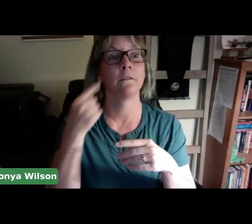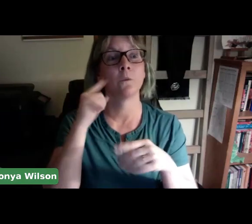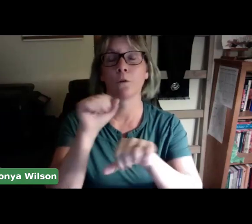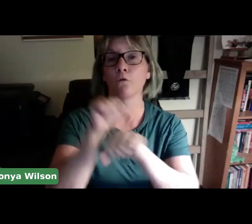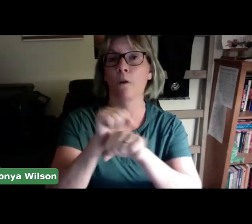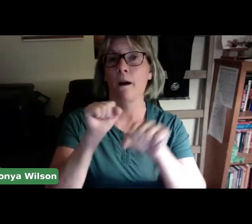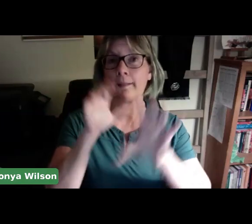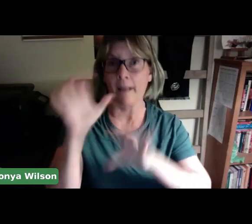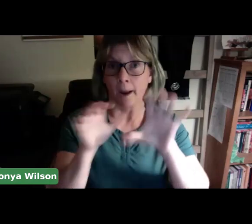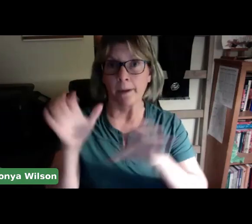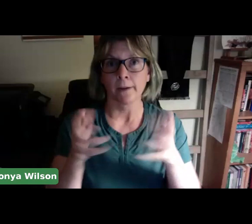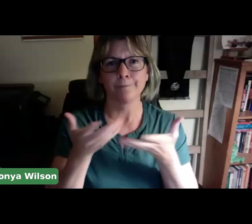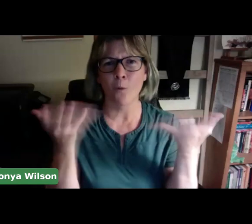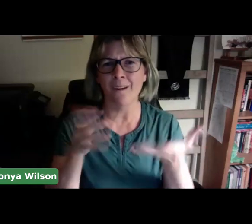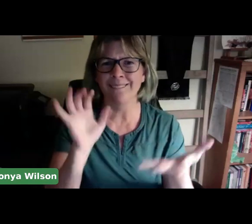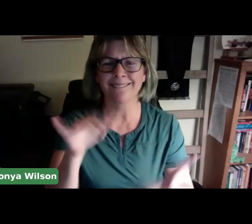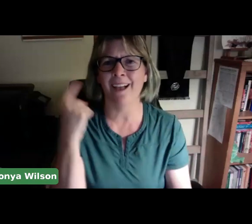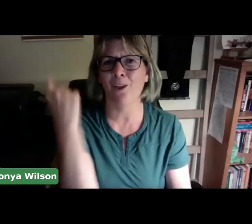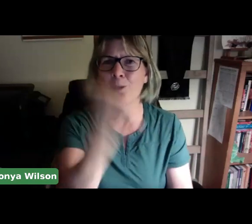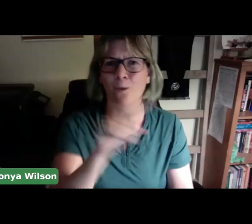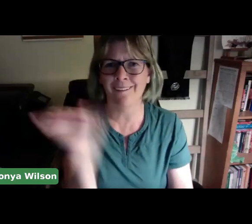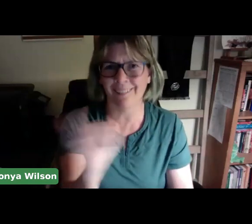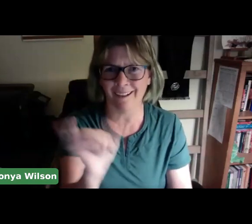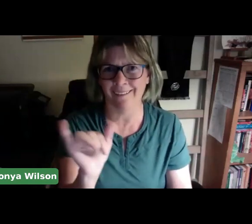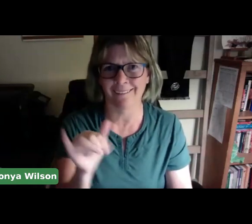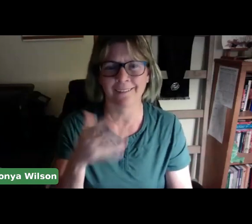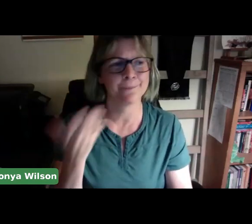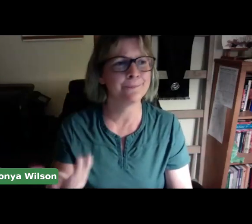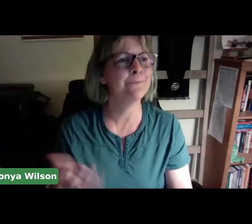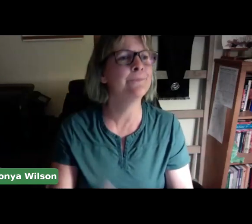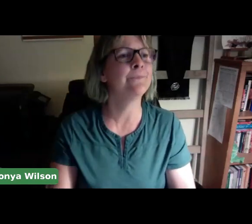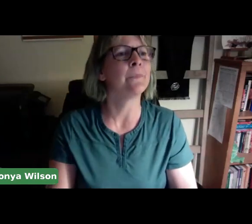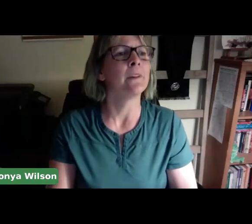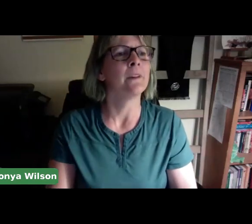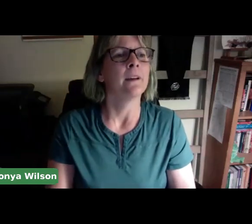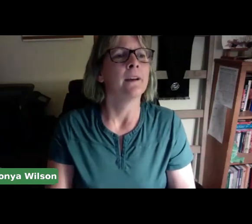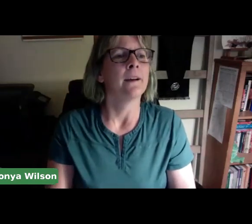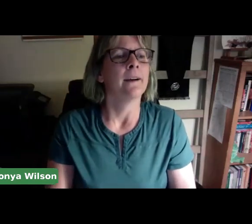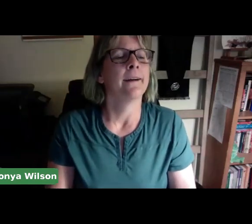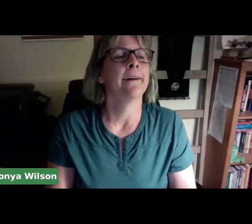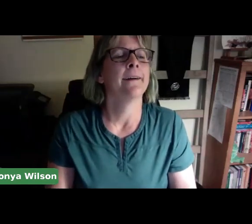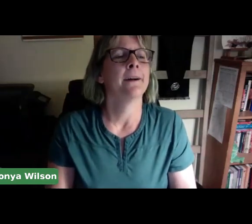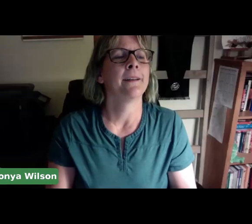Accessibility in the outdoors, particularly for rock climbing, you might be curious as to what that would look like.